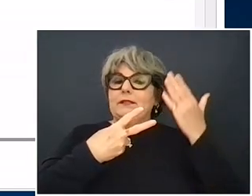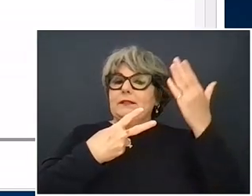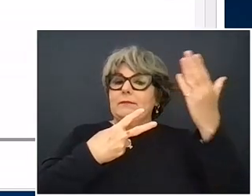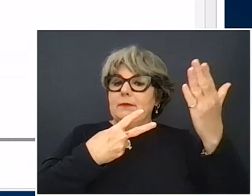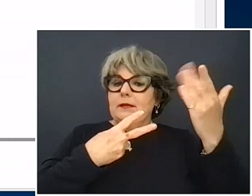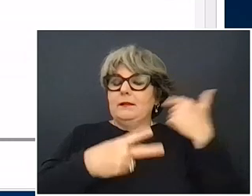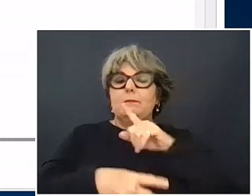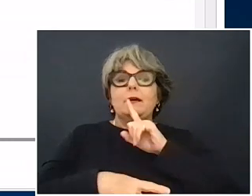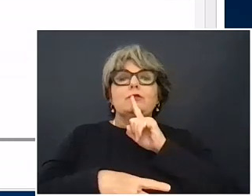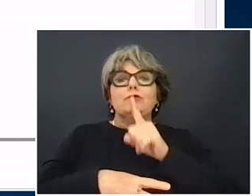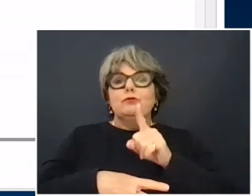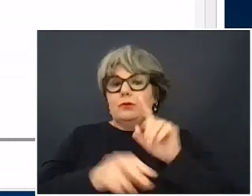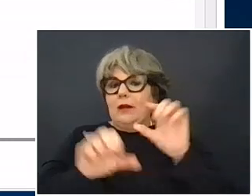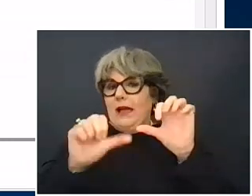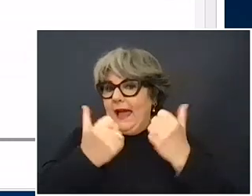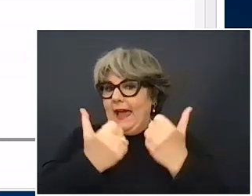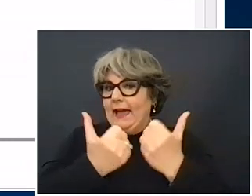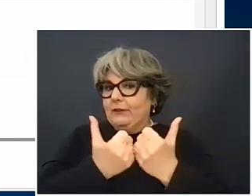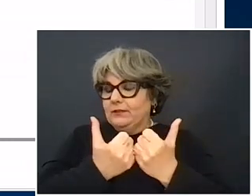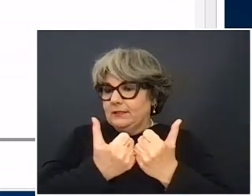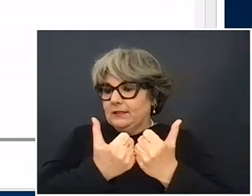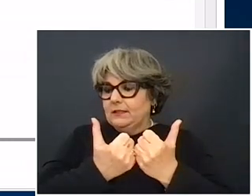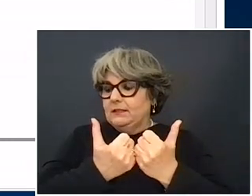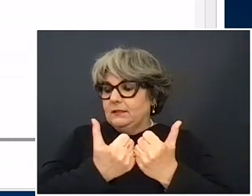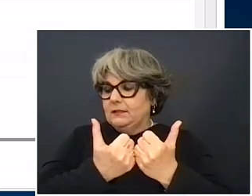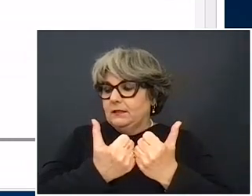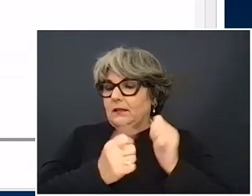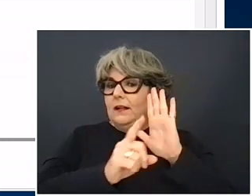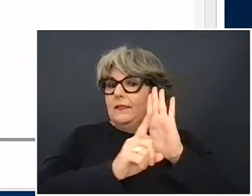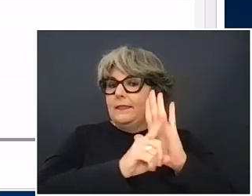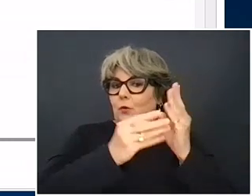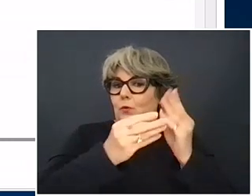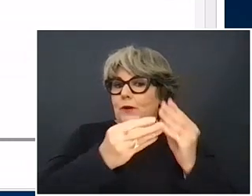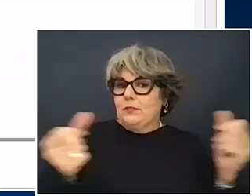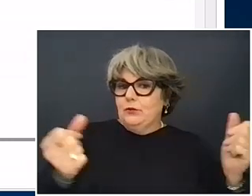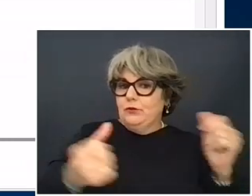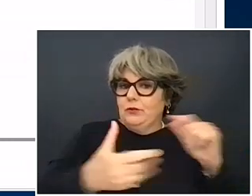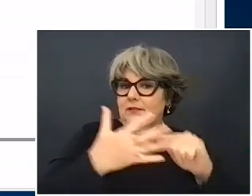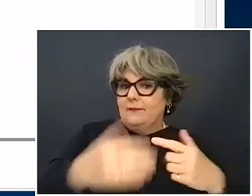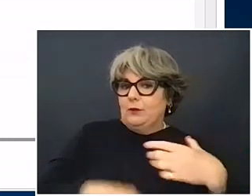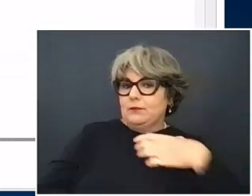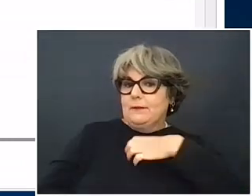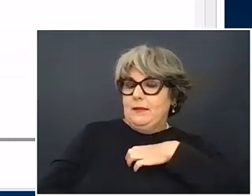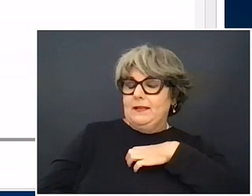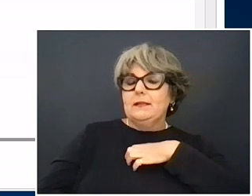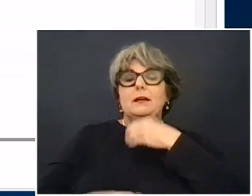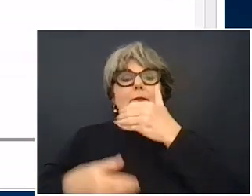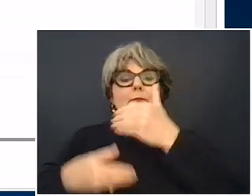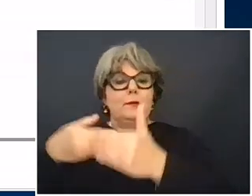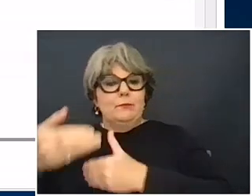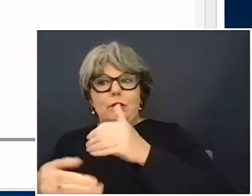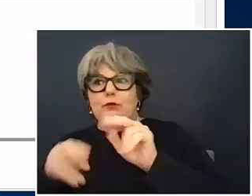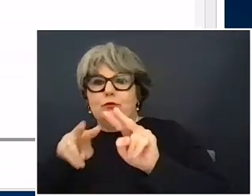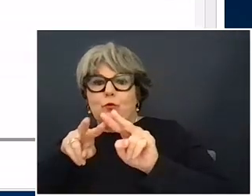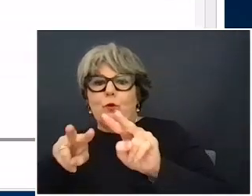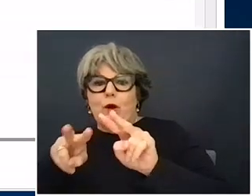agencies document not only their resolution of complaints, but also the process for monitoring the complaints, to